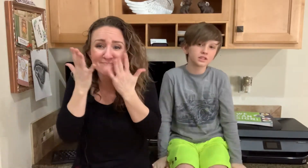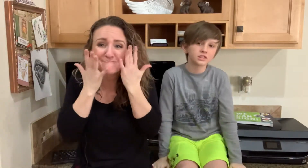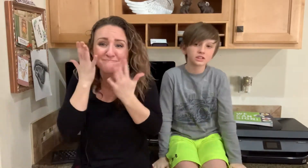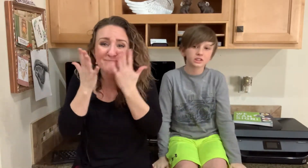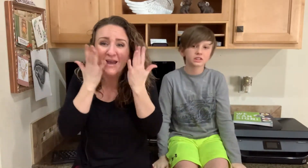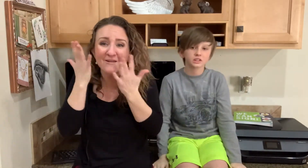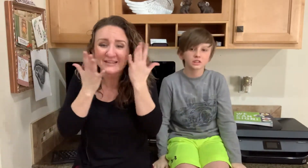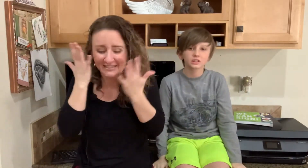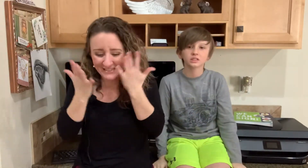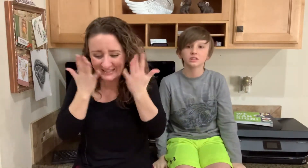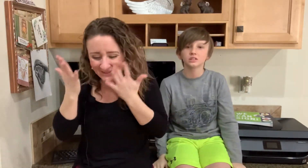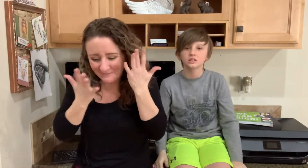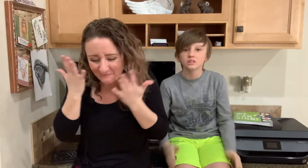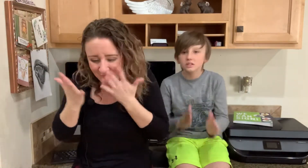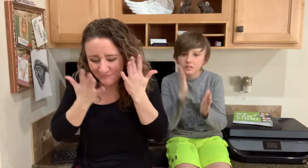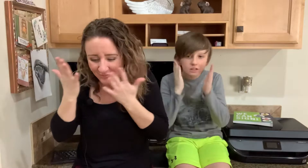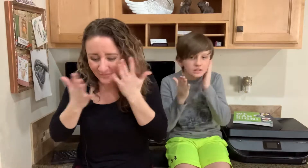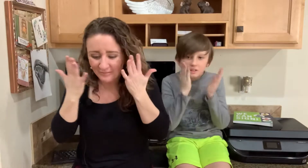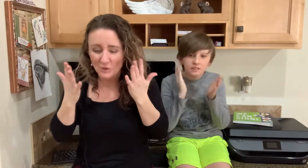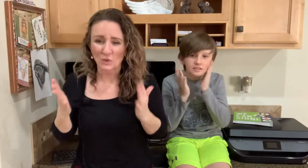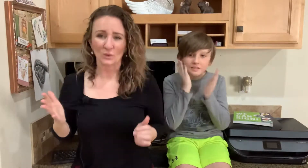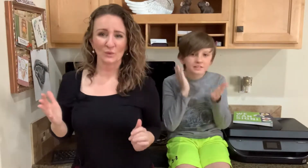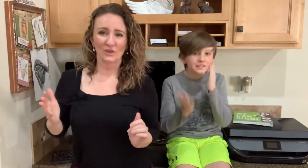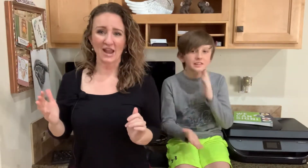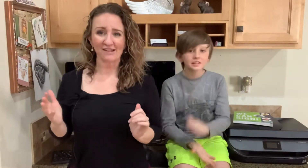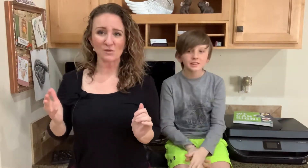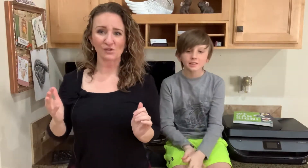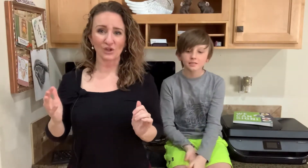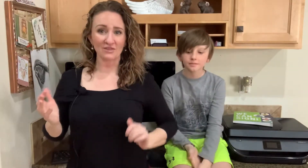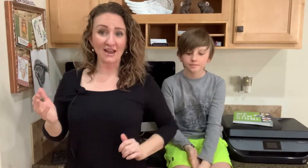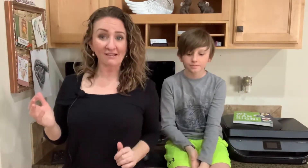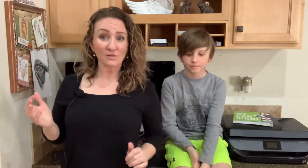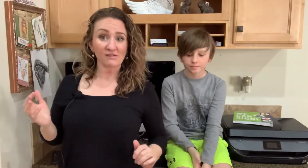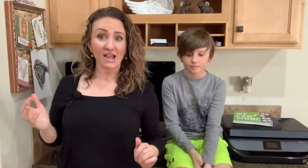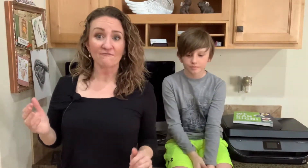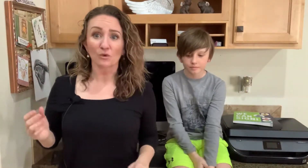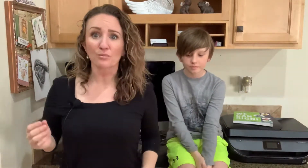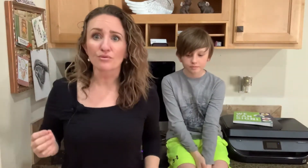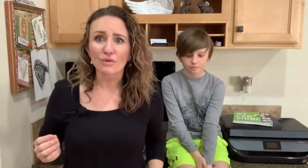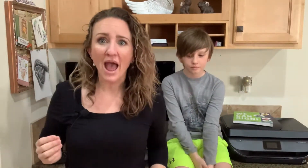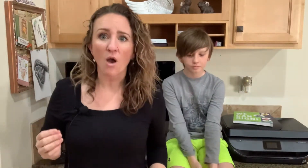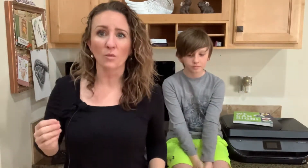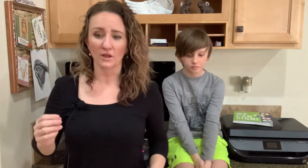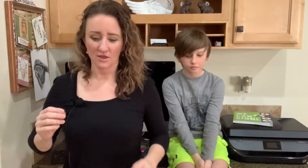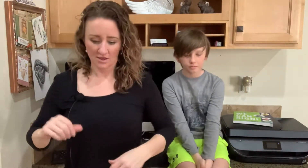Embarrassed. Ooh, the next one's good. The next one's the sign for proud.